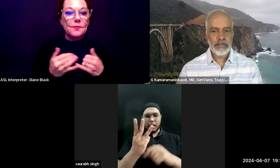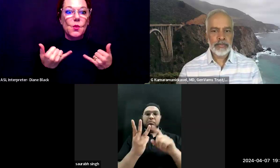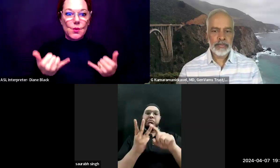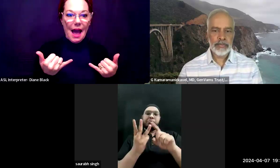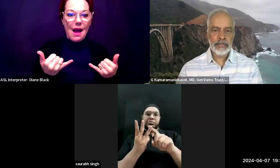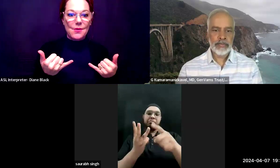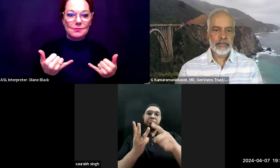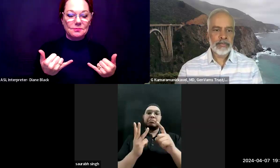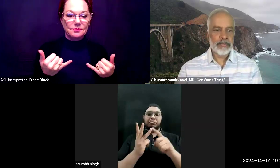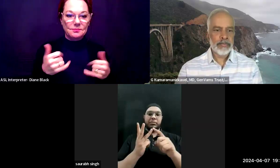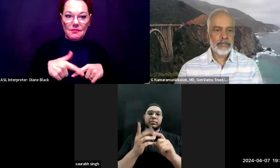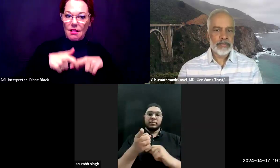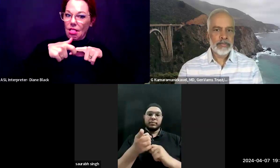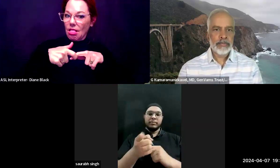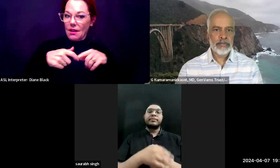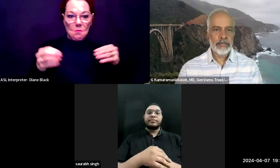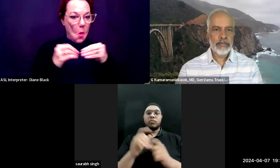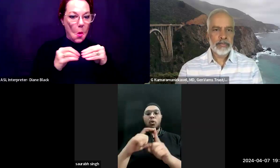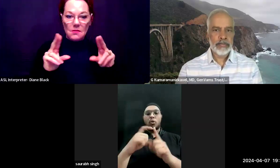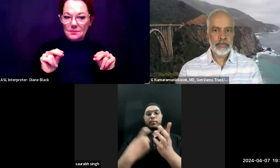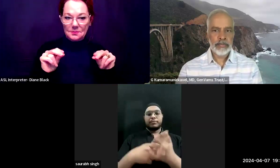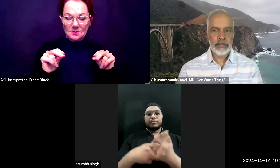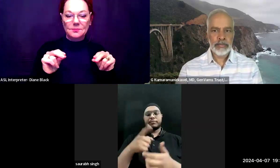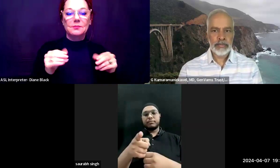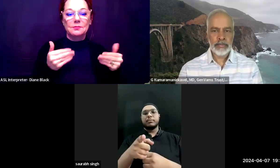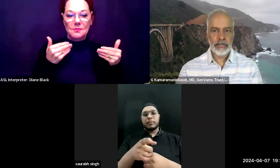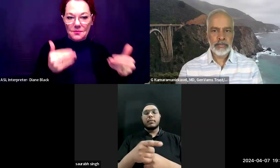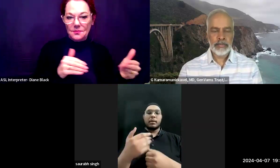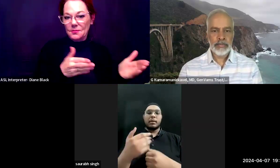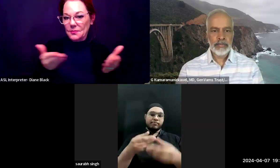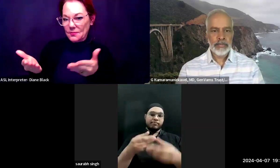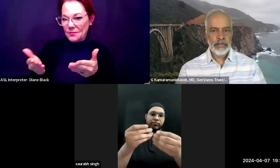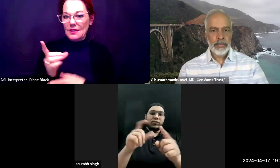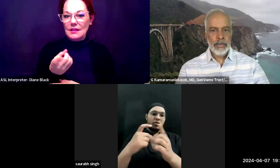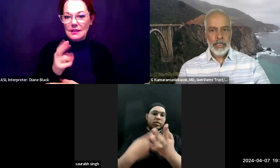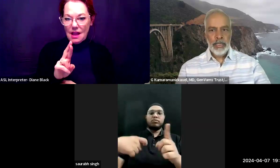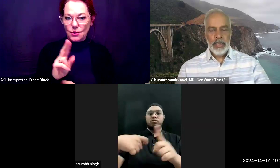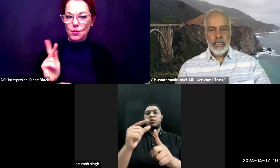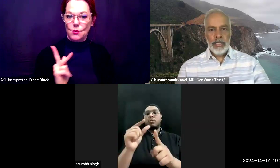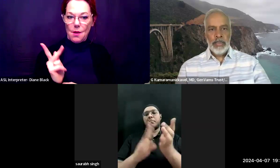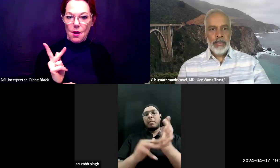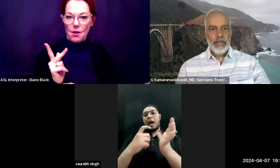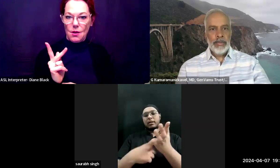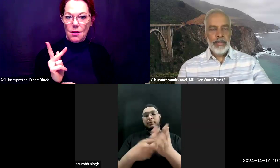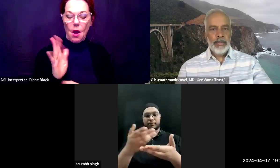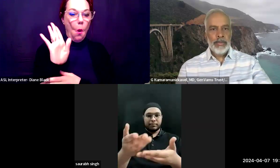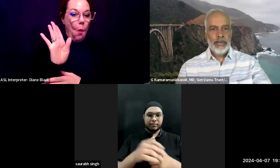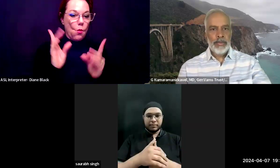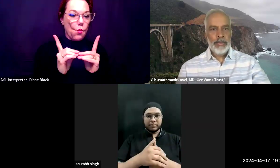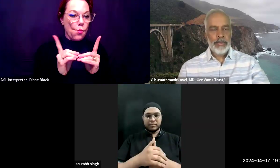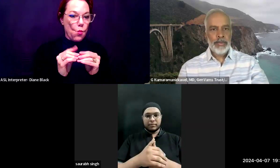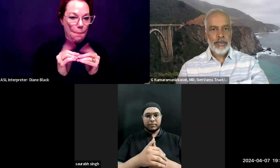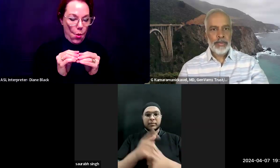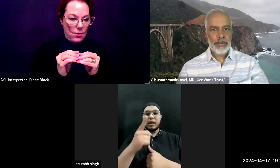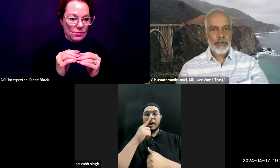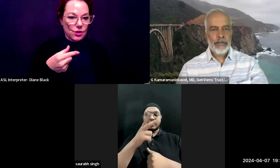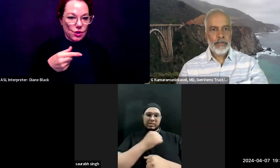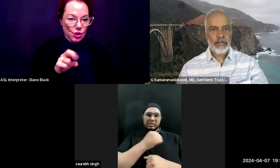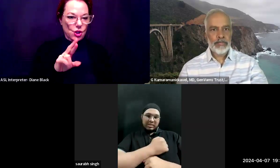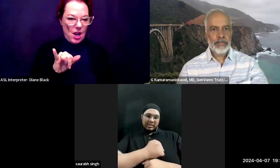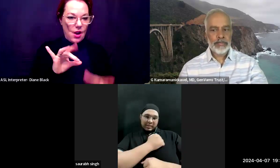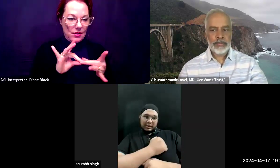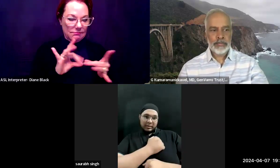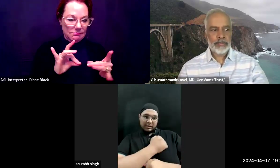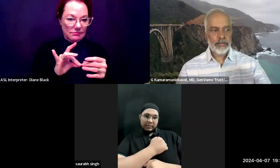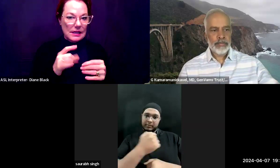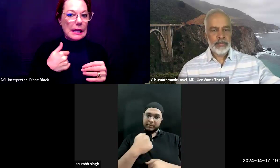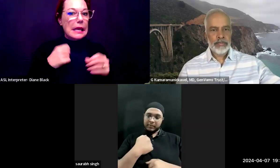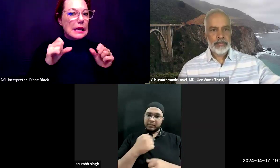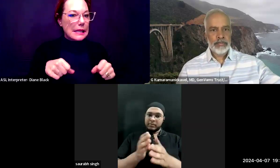to give it over to Dr Kumar. Oh by the way, I'm sorry, can I request everybody to mute